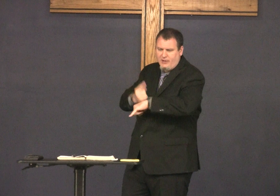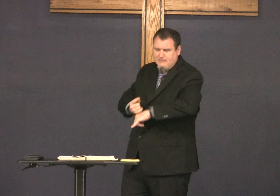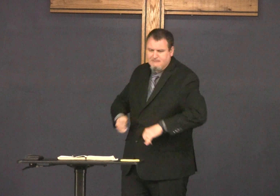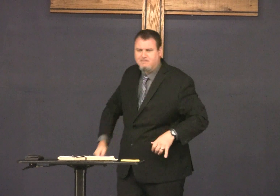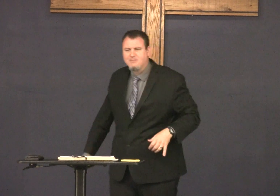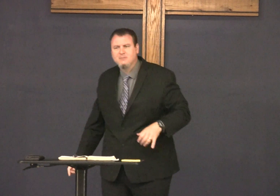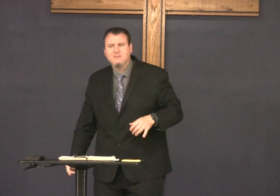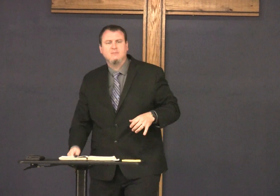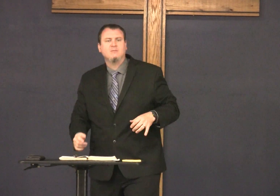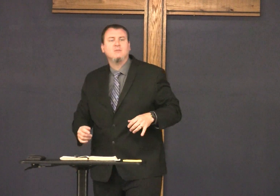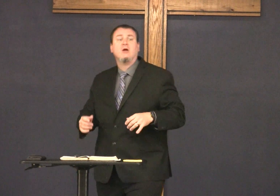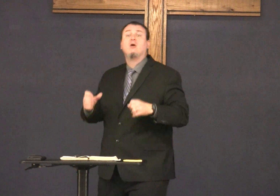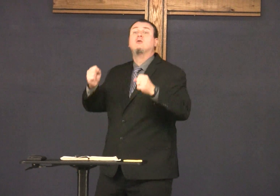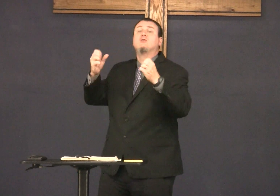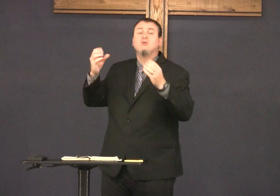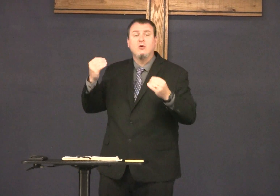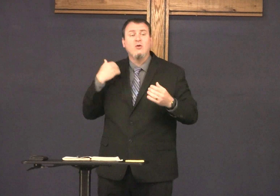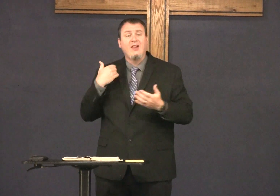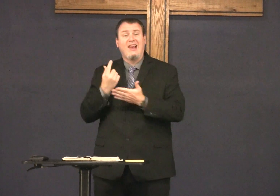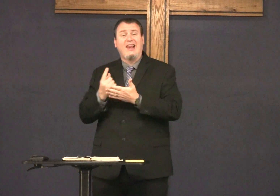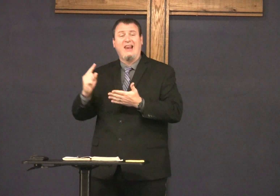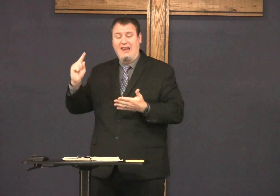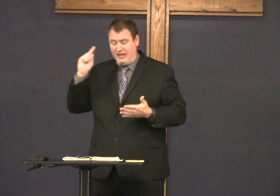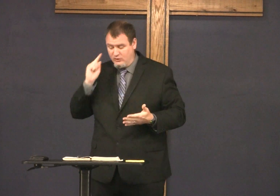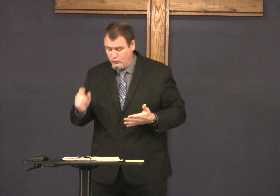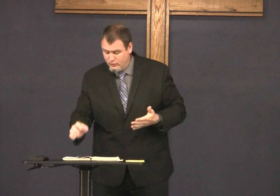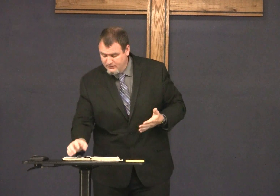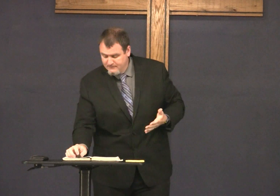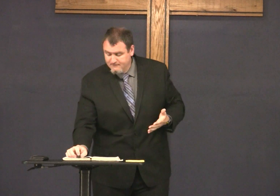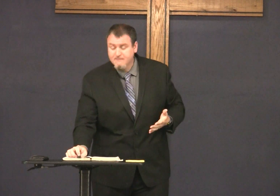he took a break after a while but we're going to talk more about that later so last week